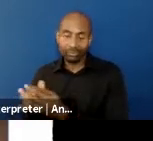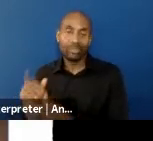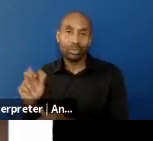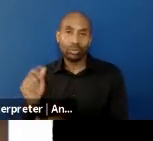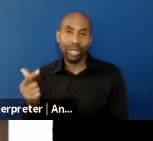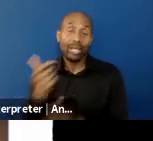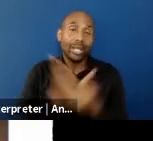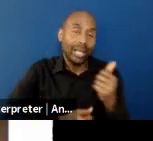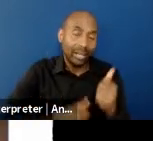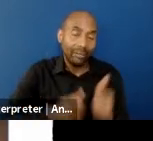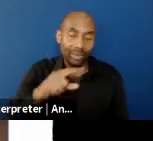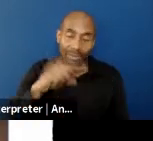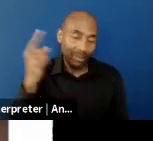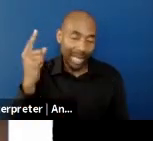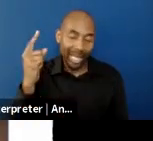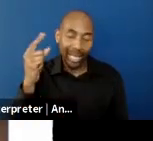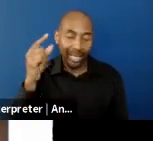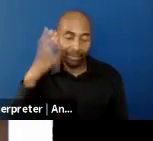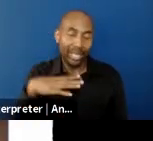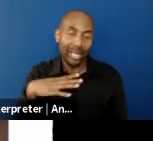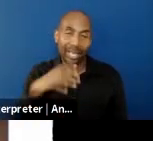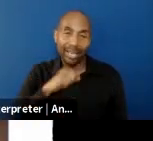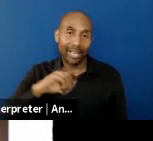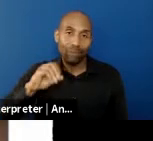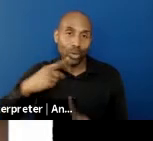I grew up in mount Washington area. Growing up, my mom is from Baltimore. Dad from North Carolina and moved up here in the 40s.